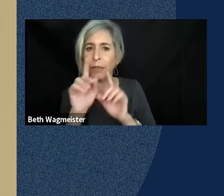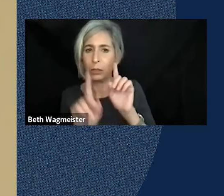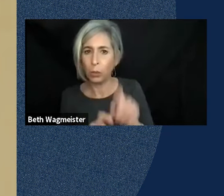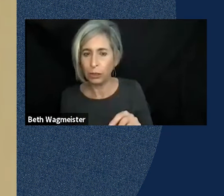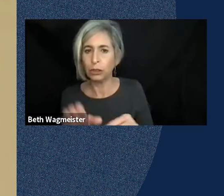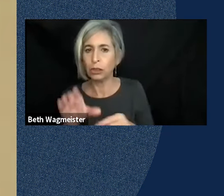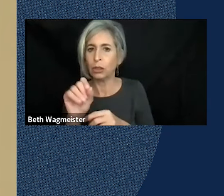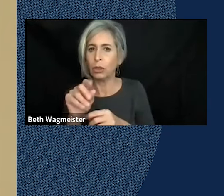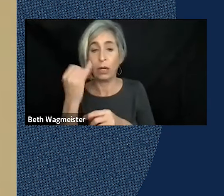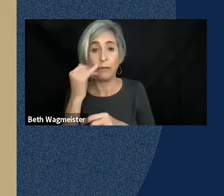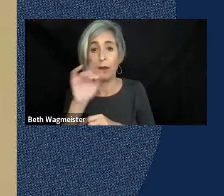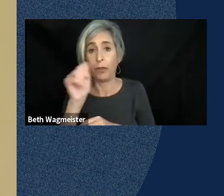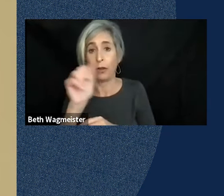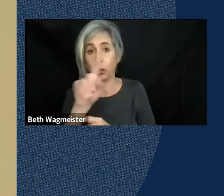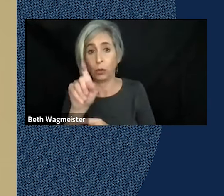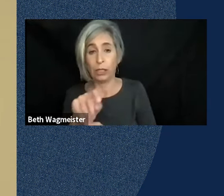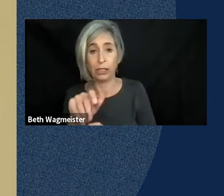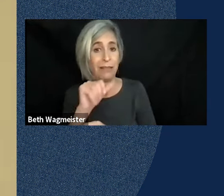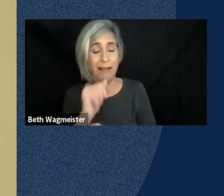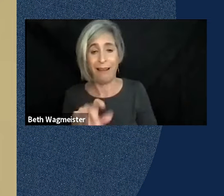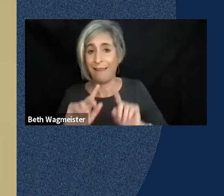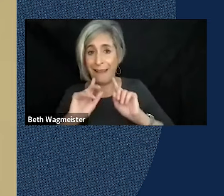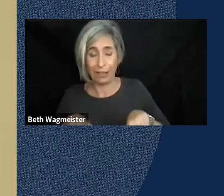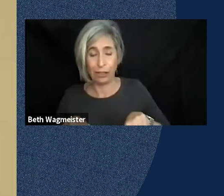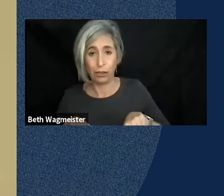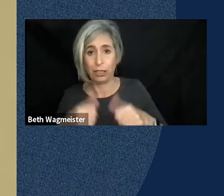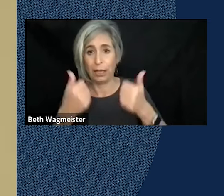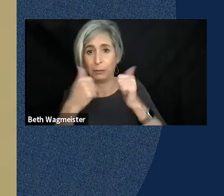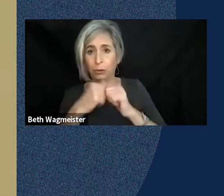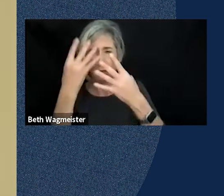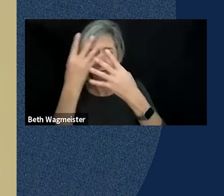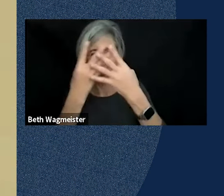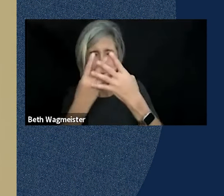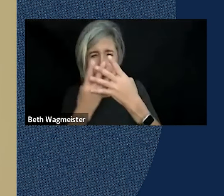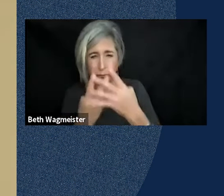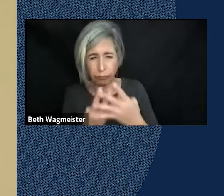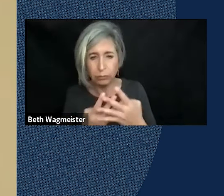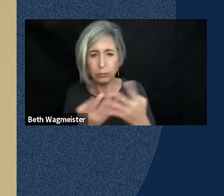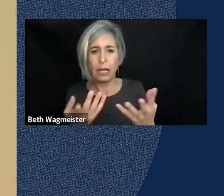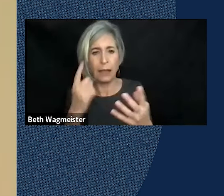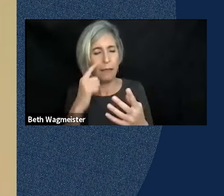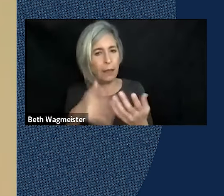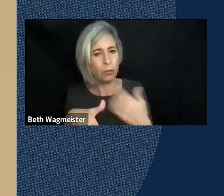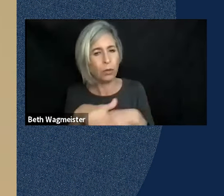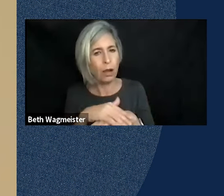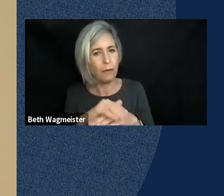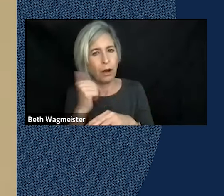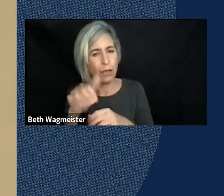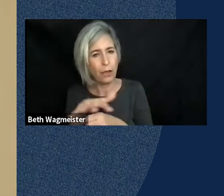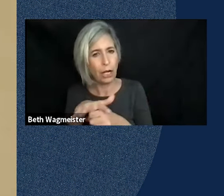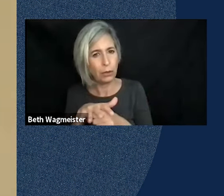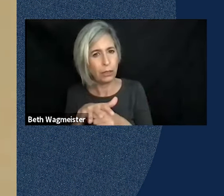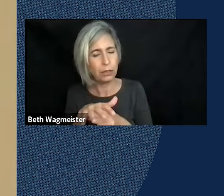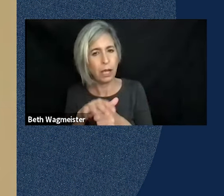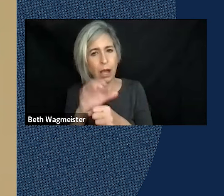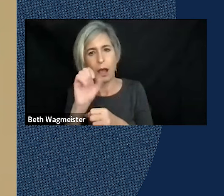If there were any questions that went unanswered, I'm trying to skim through. I think we covered them in other areas as like sub questions.